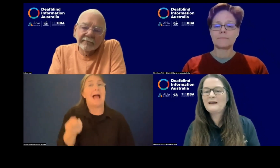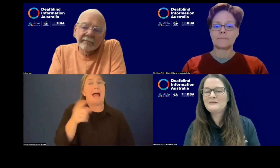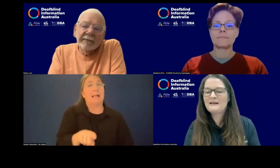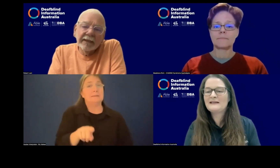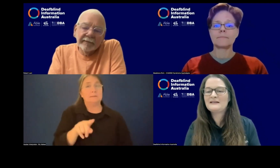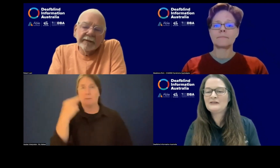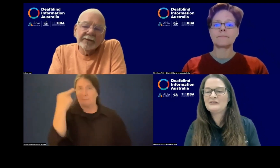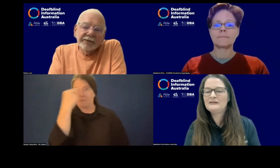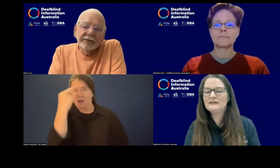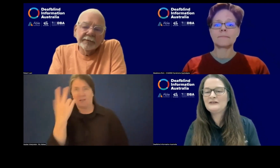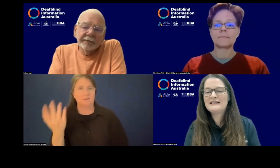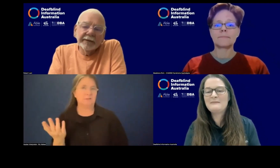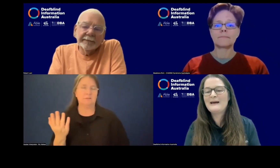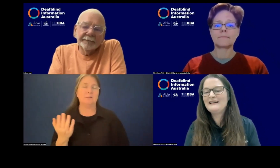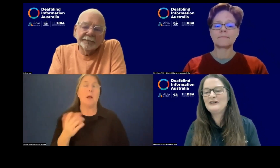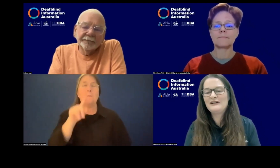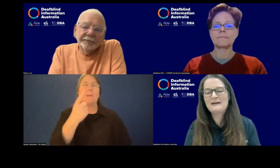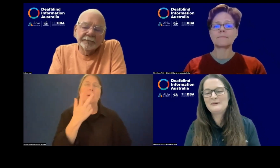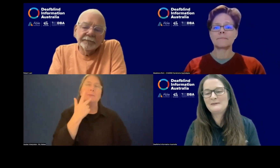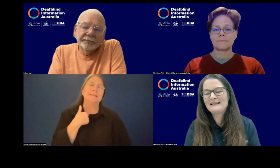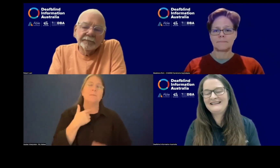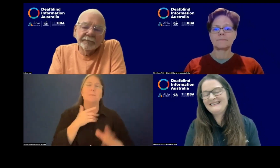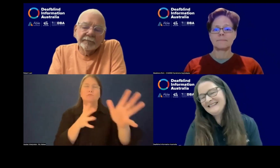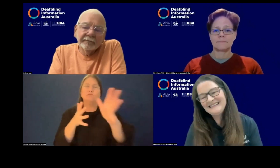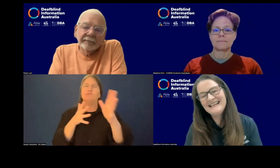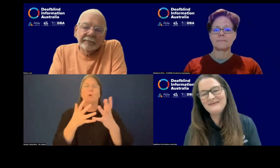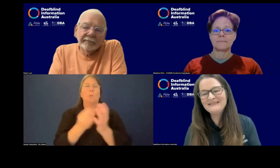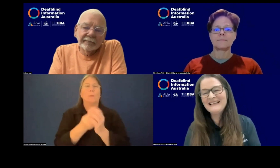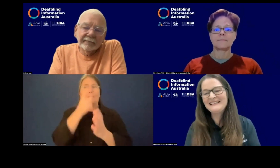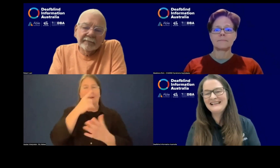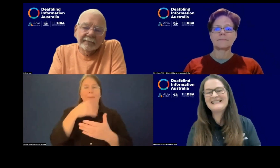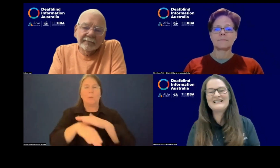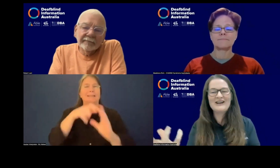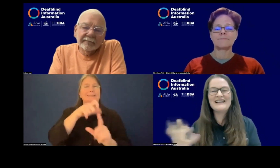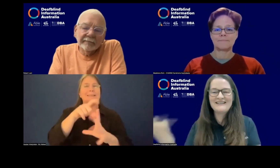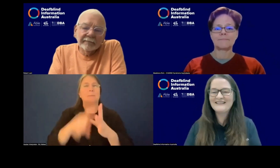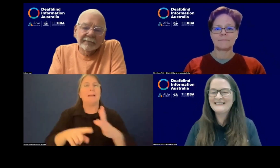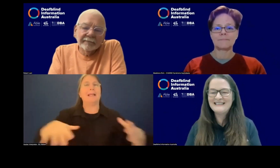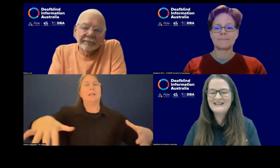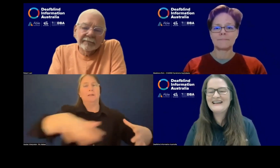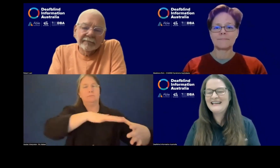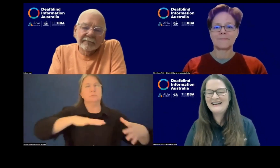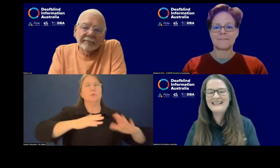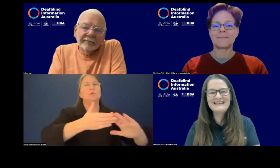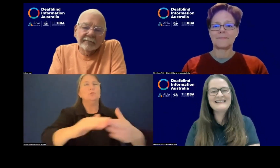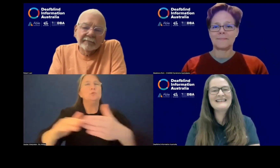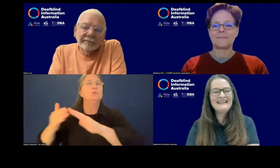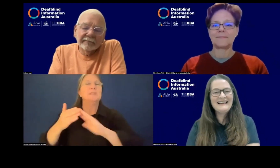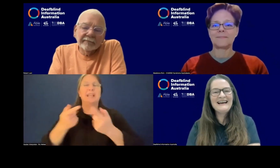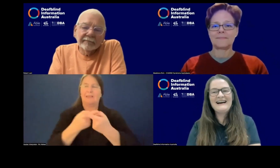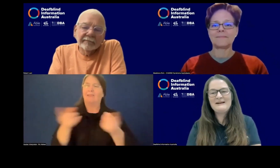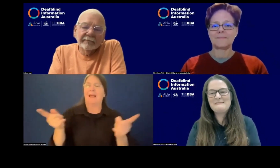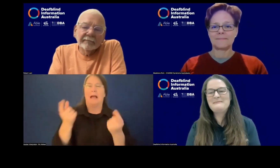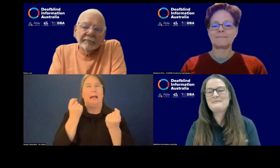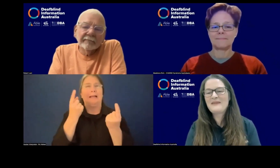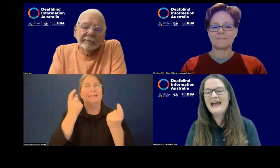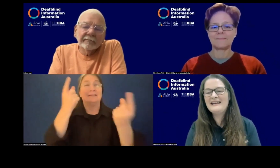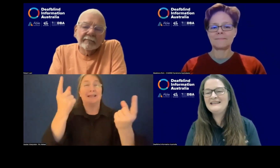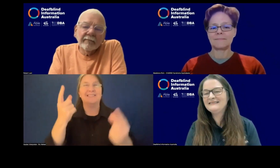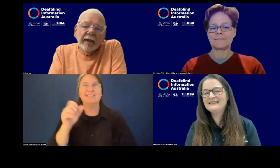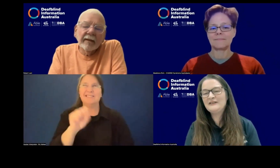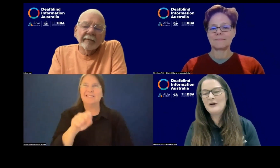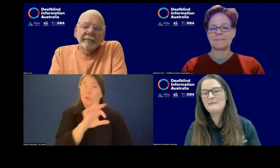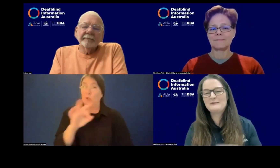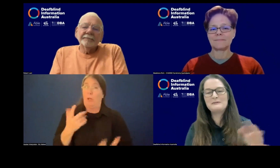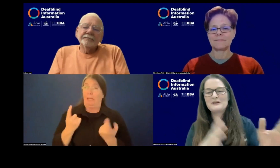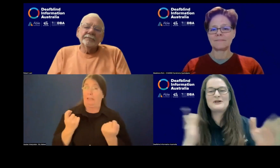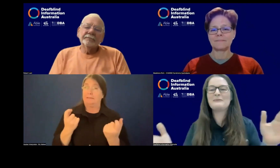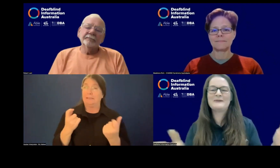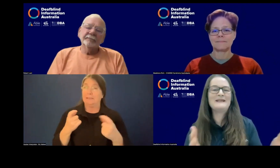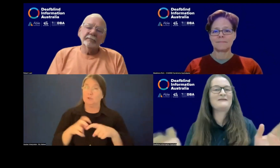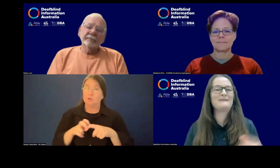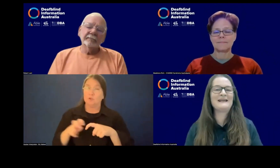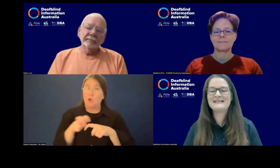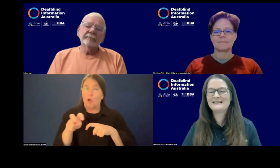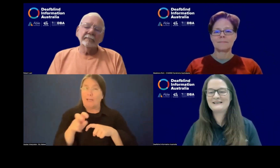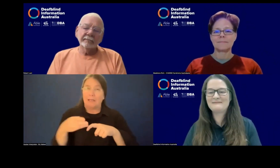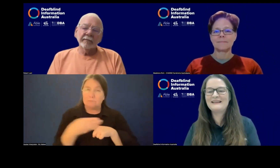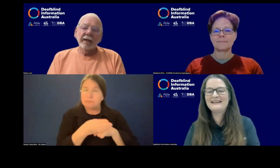Some people say, yeah, it's definitely a journey, and people will stop in different places with